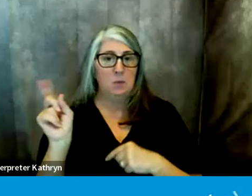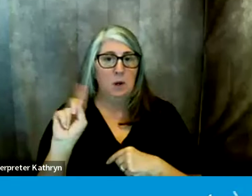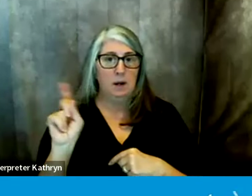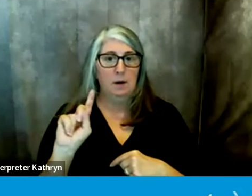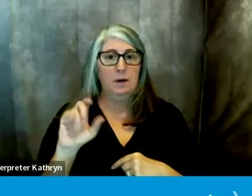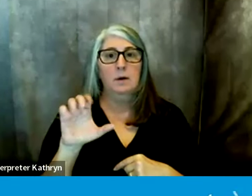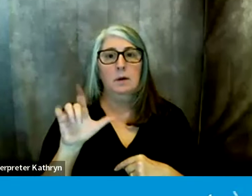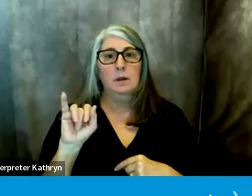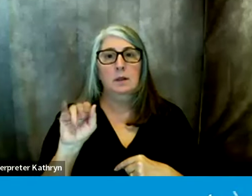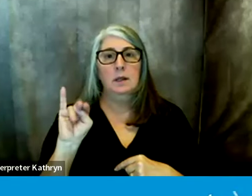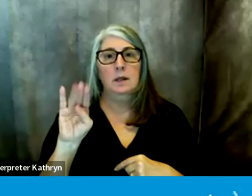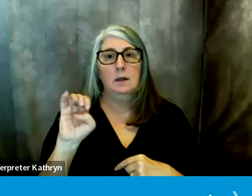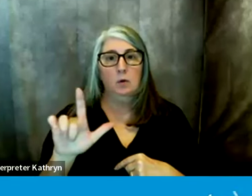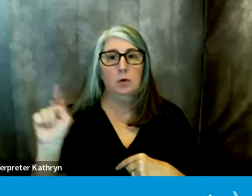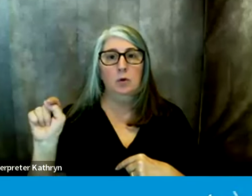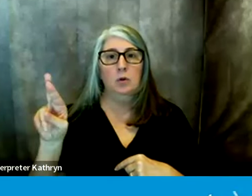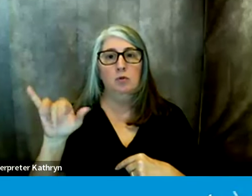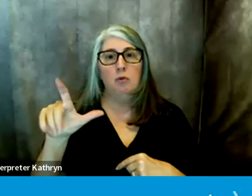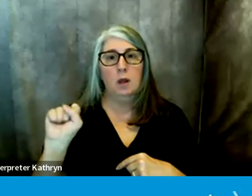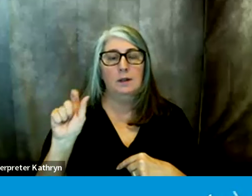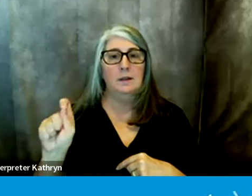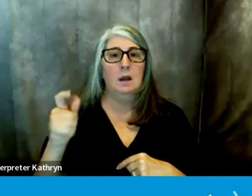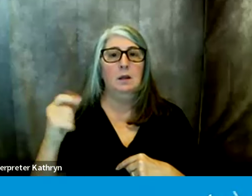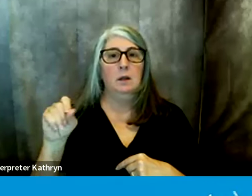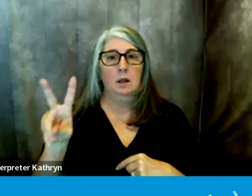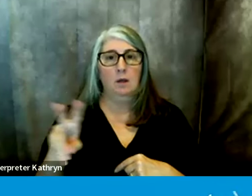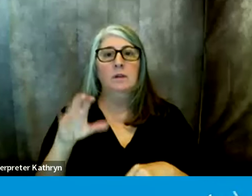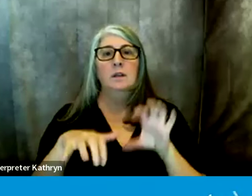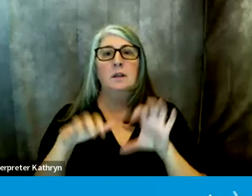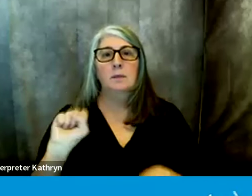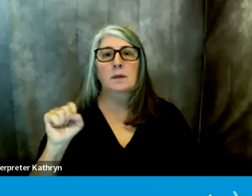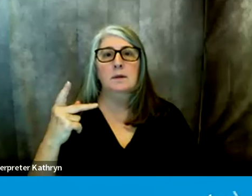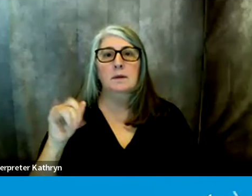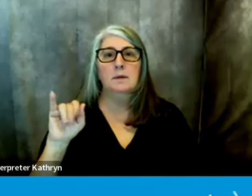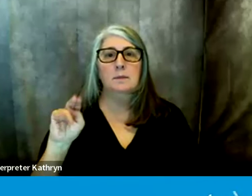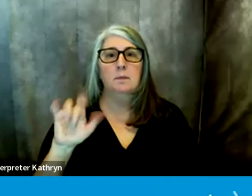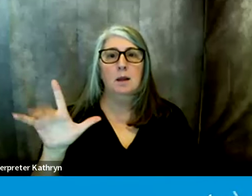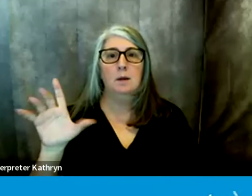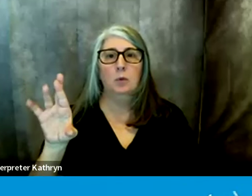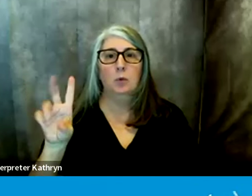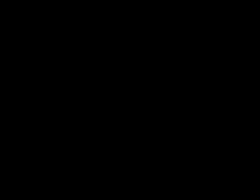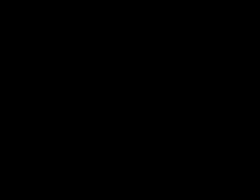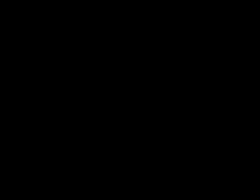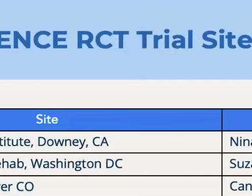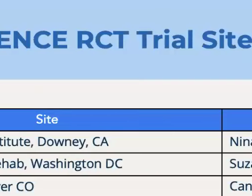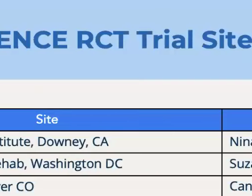You go to that site, type in spinal cord injury and all the clinical trials, anything, SpineX,